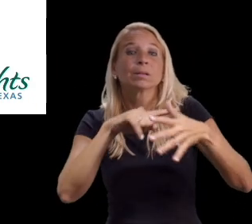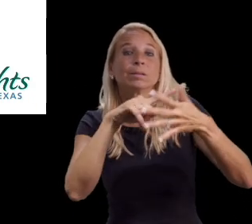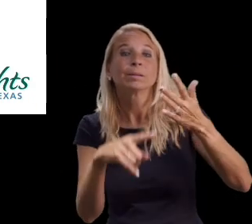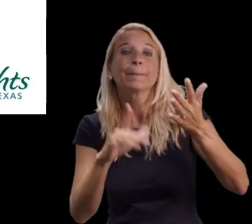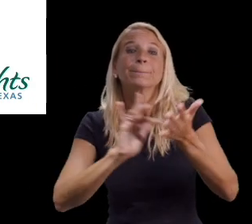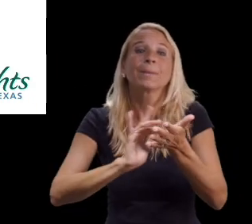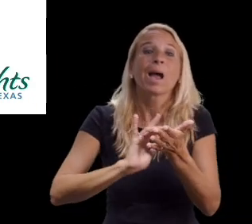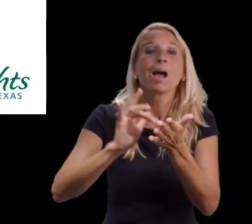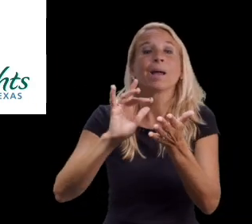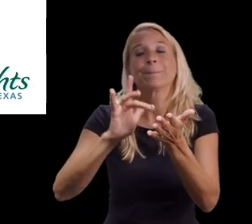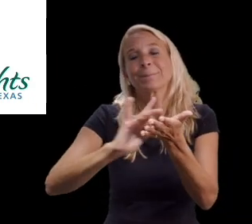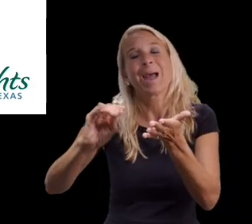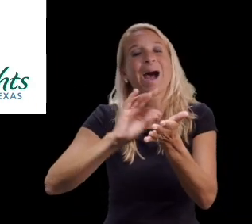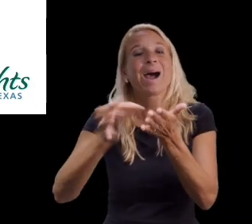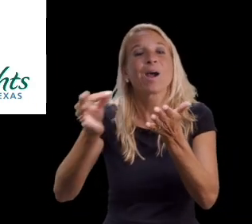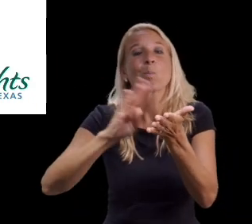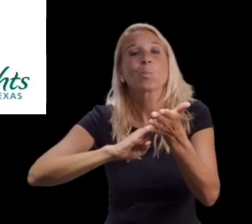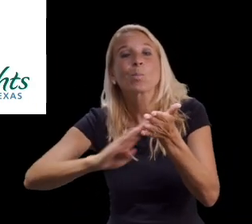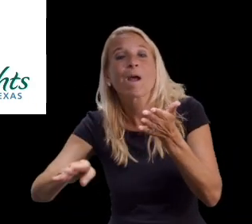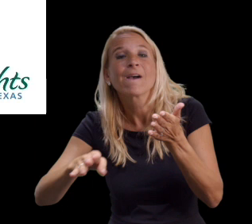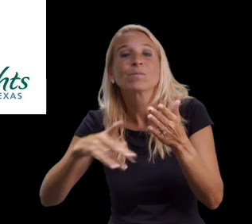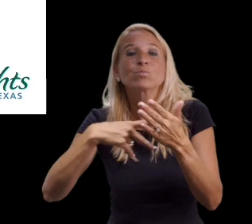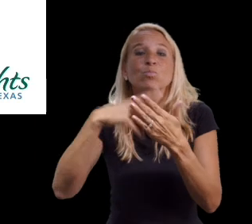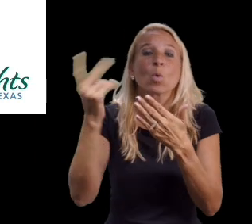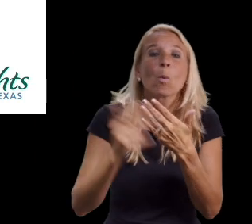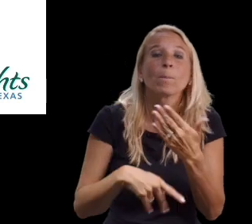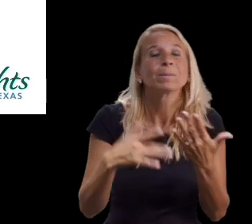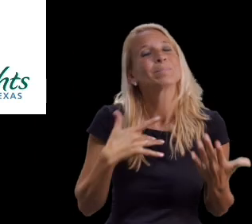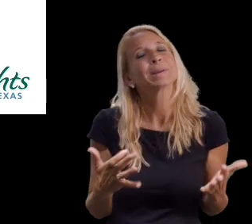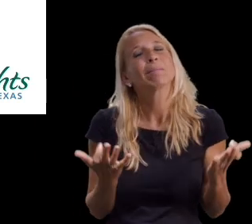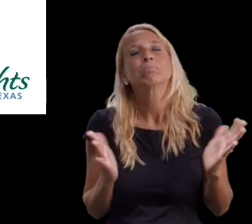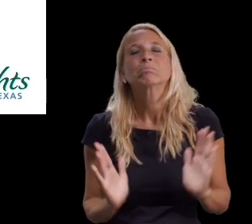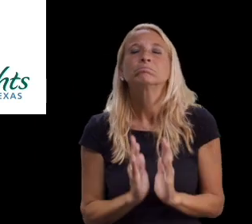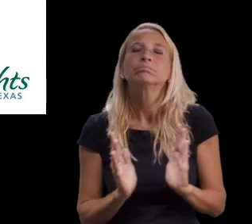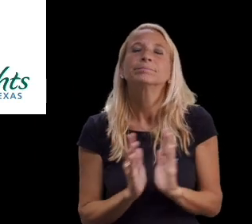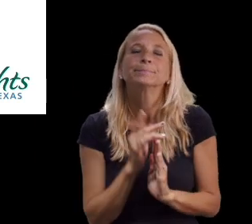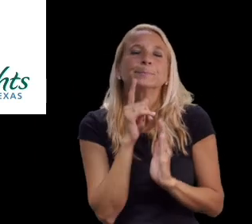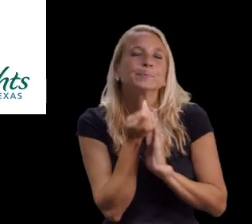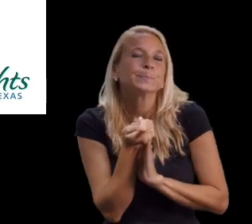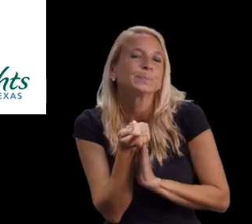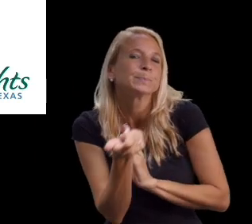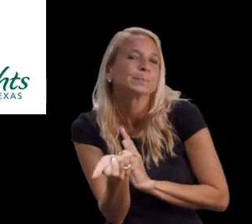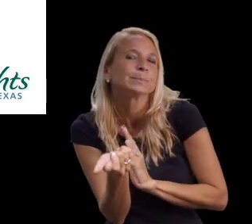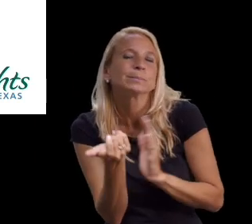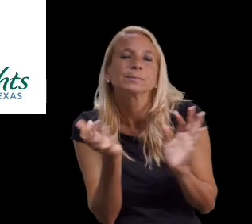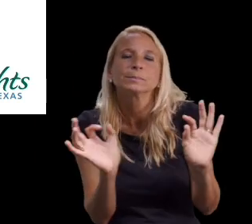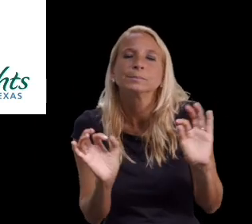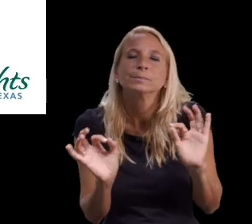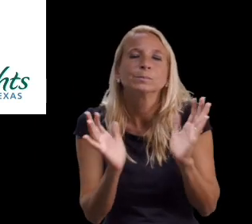Some common services that are available in all of the Medicaid waiver programs